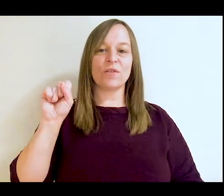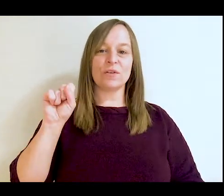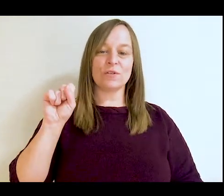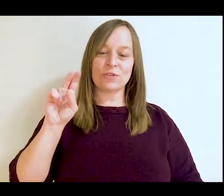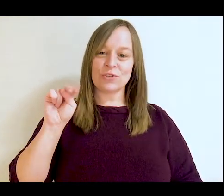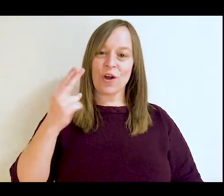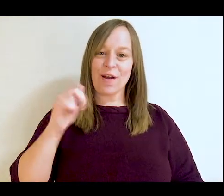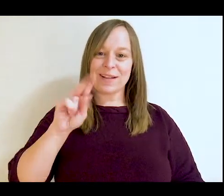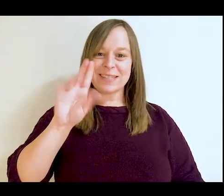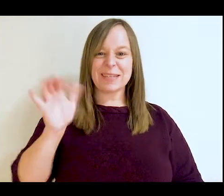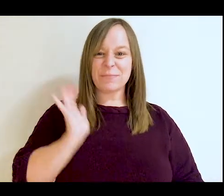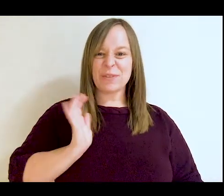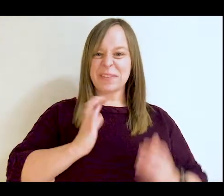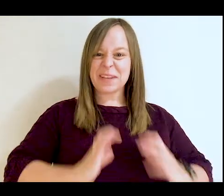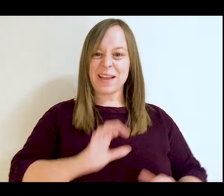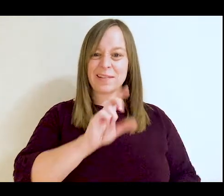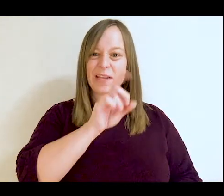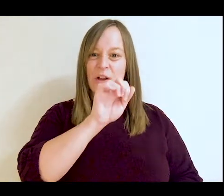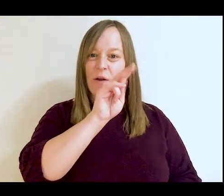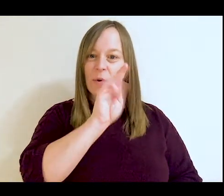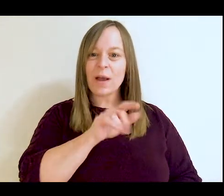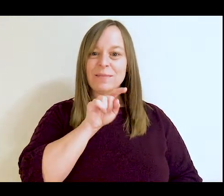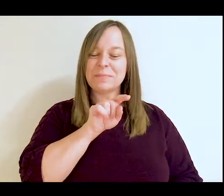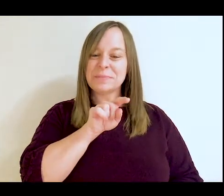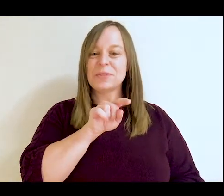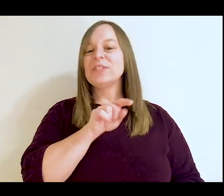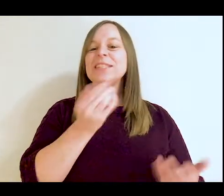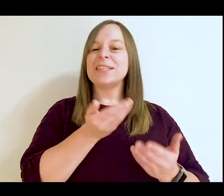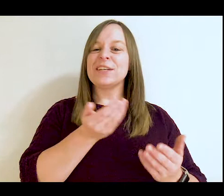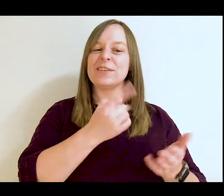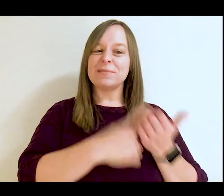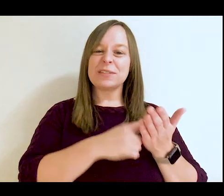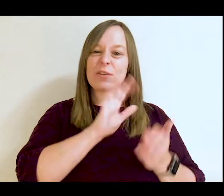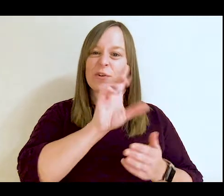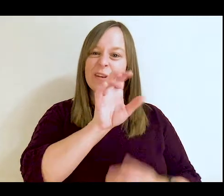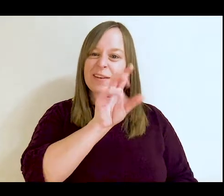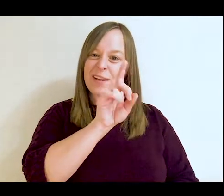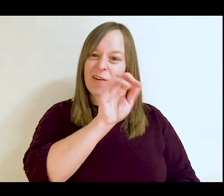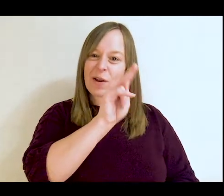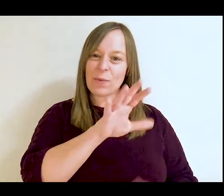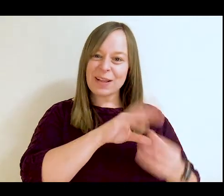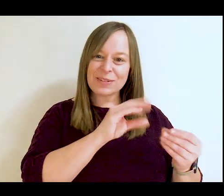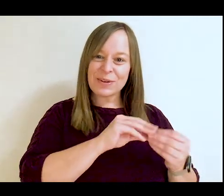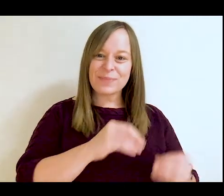have Shauncy, a previous client of DRNY. She's here to discuss her DRNY story.